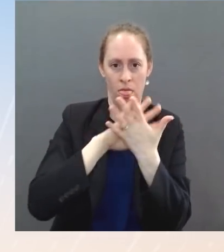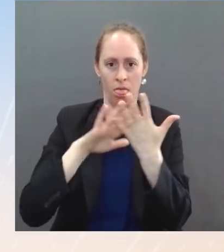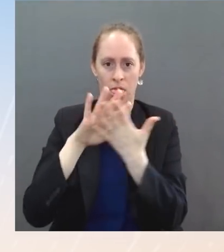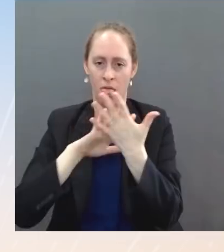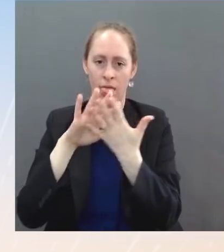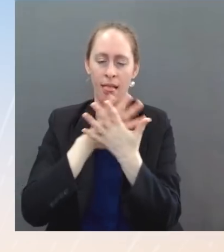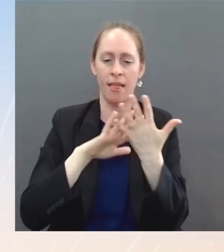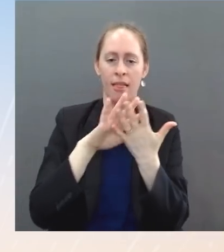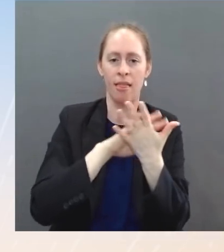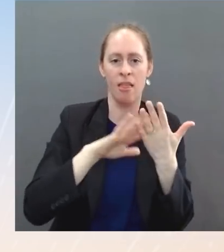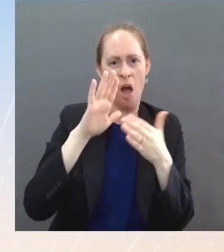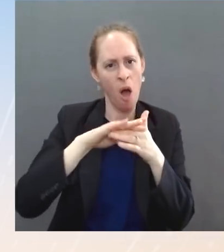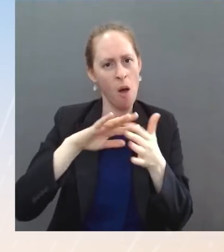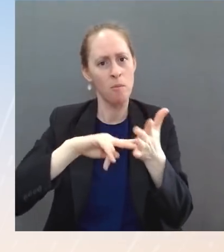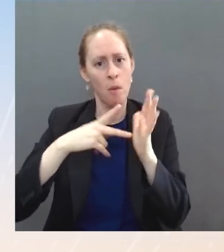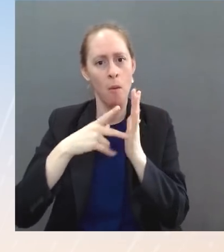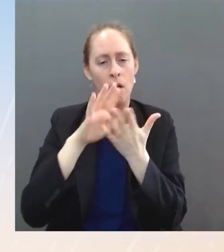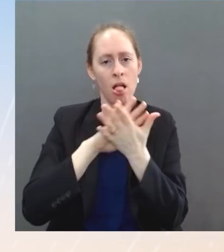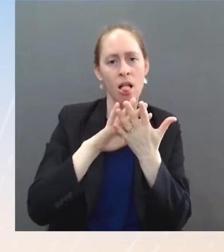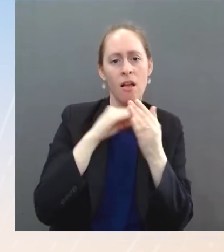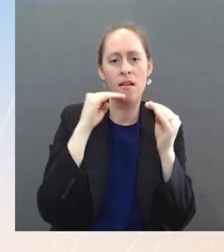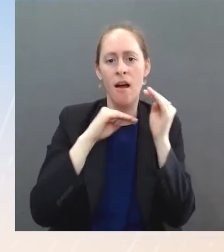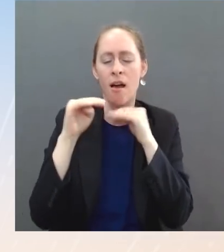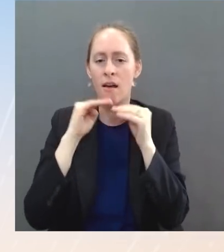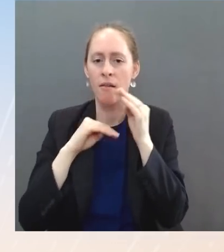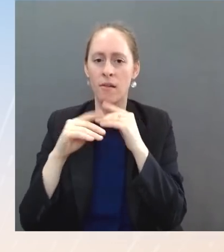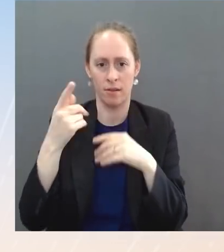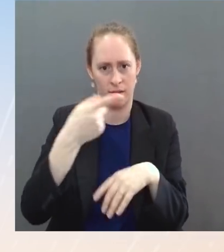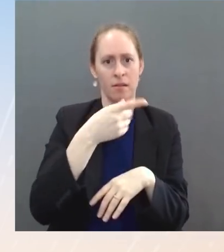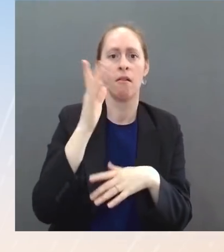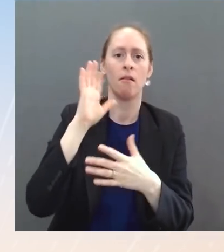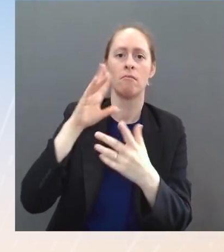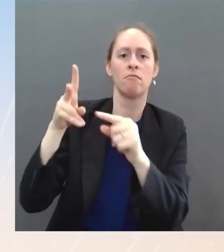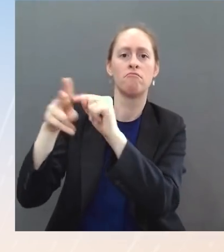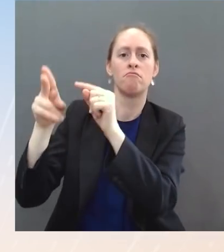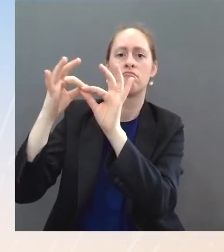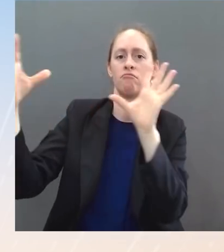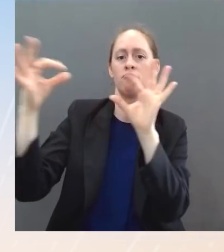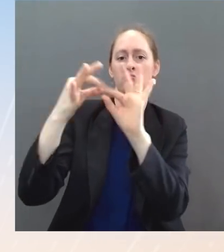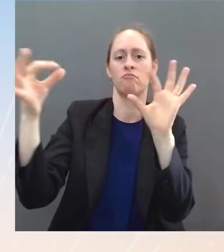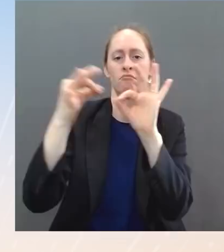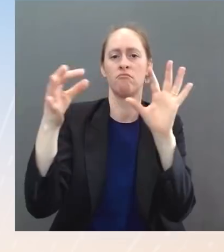through a variety of means, the provision of information about these atrocities